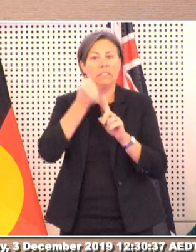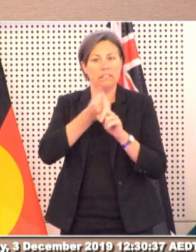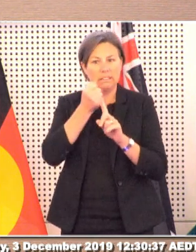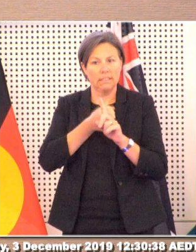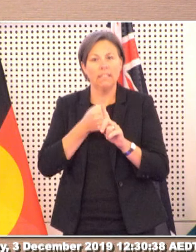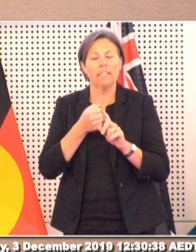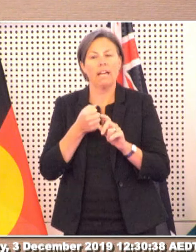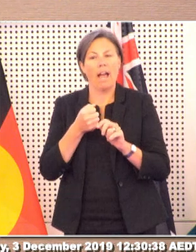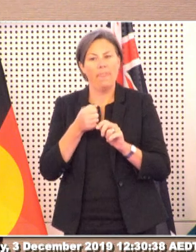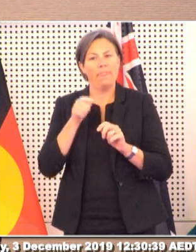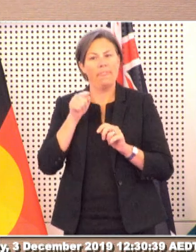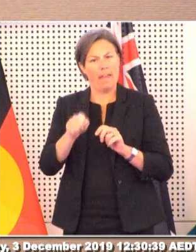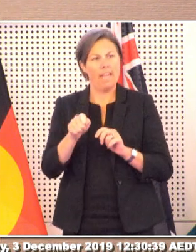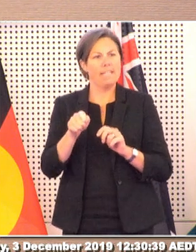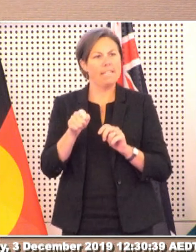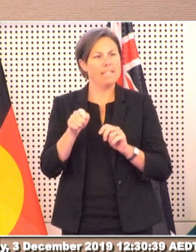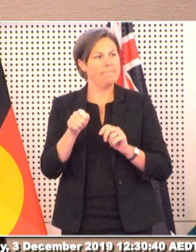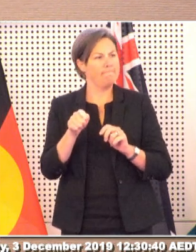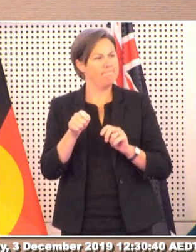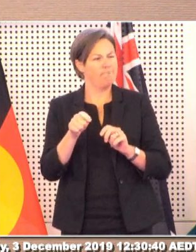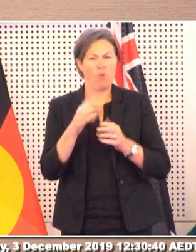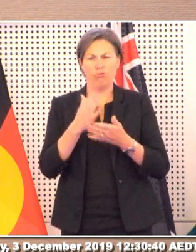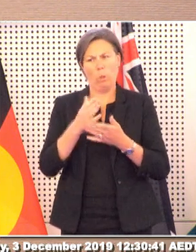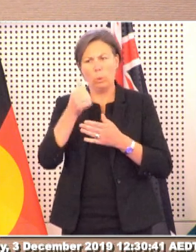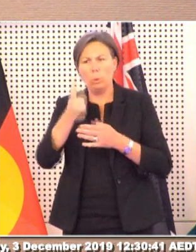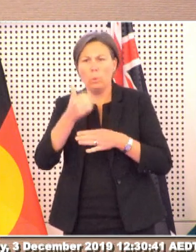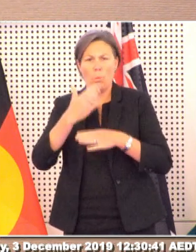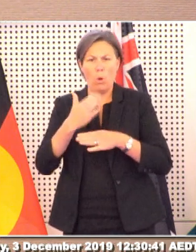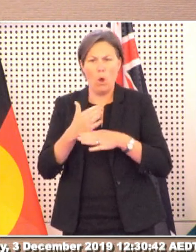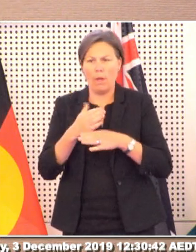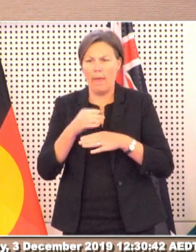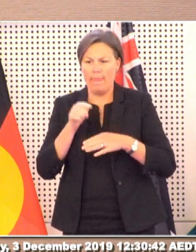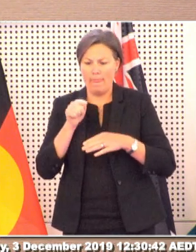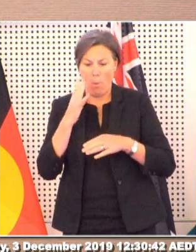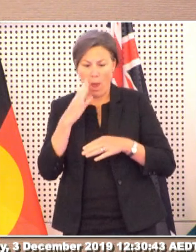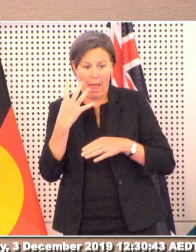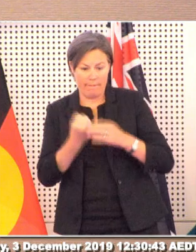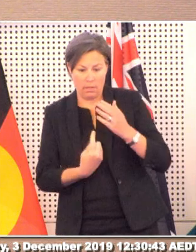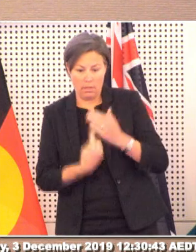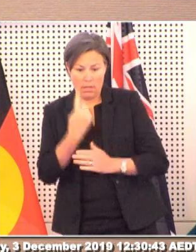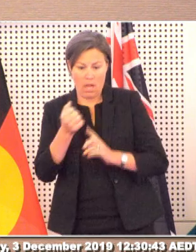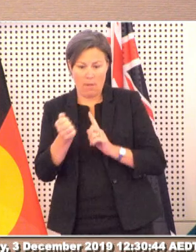recognising and designing responses to abuse and neglect that work for them.